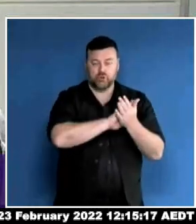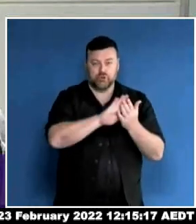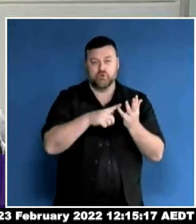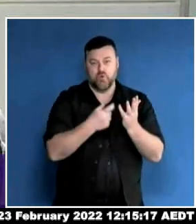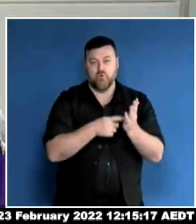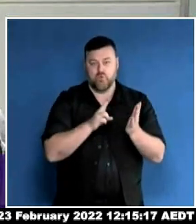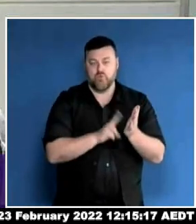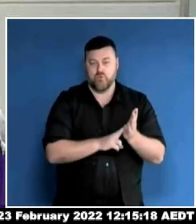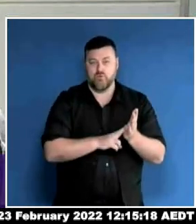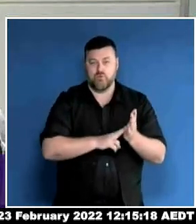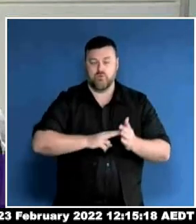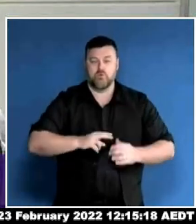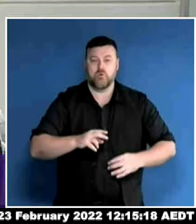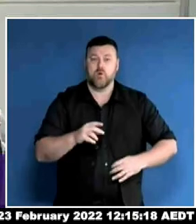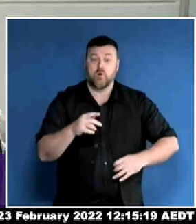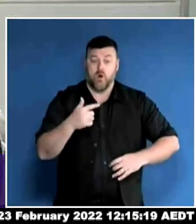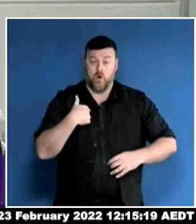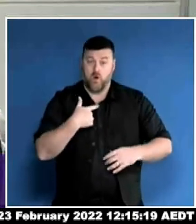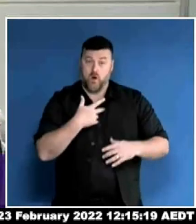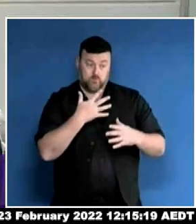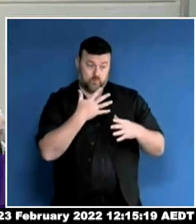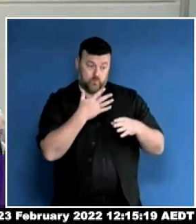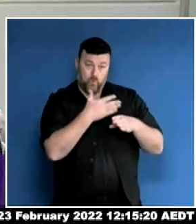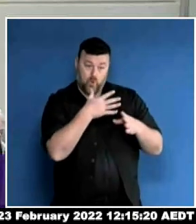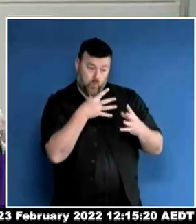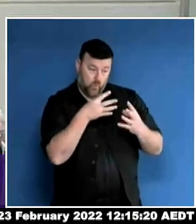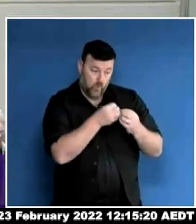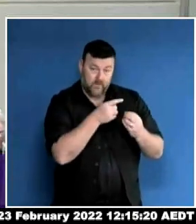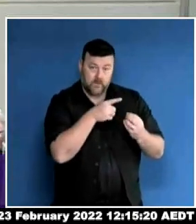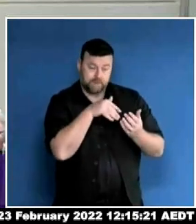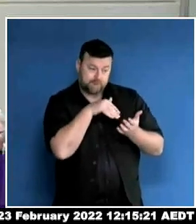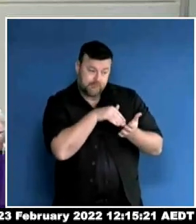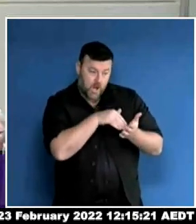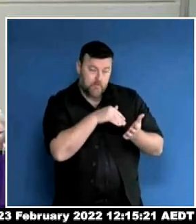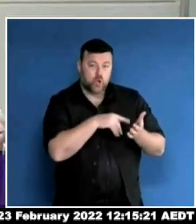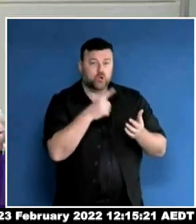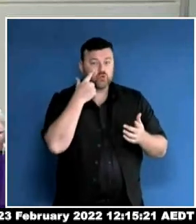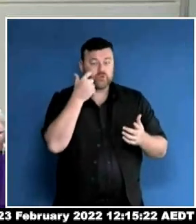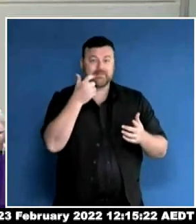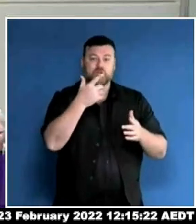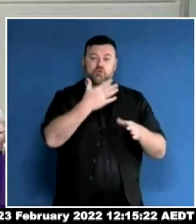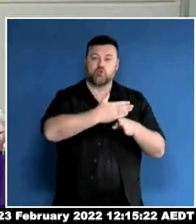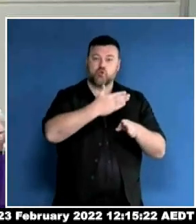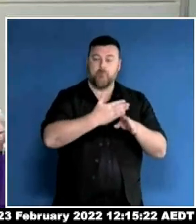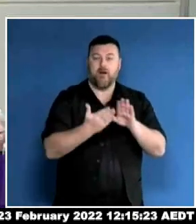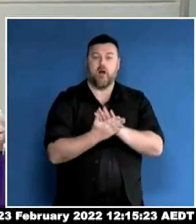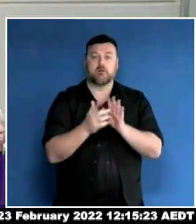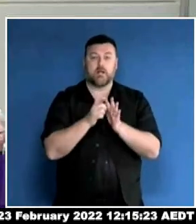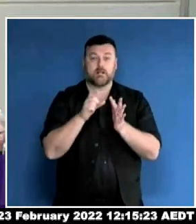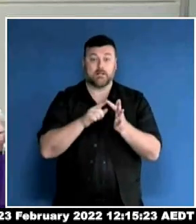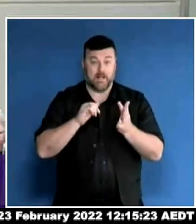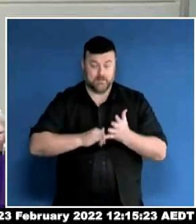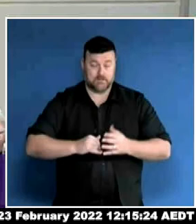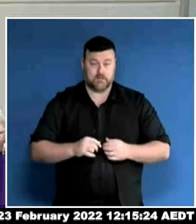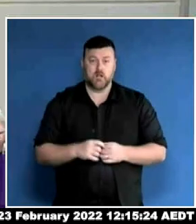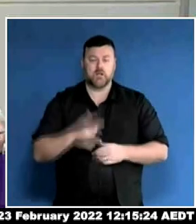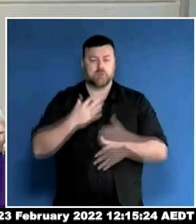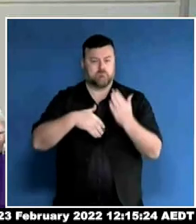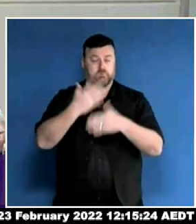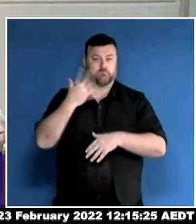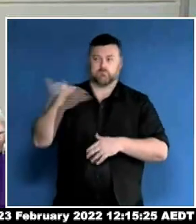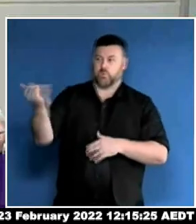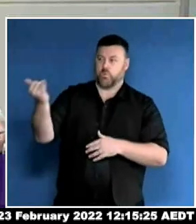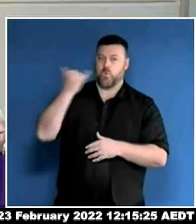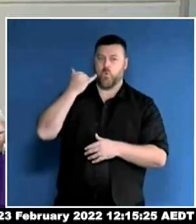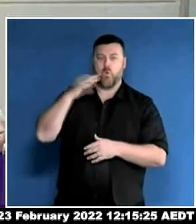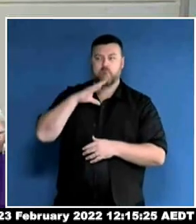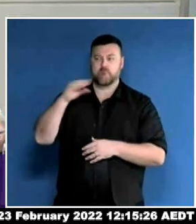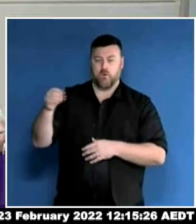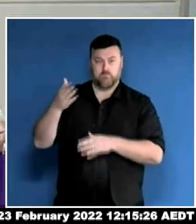provider. And then one day I got a call from his newest support person in the DES and he